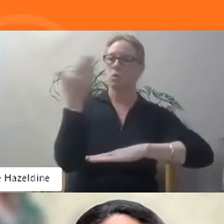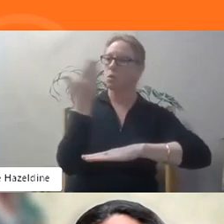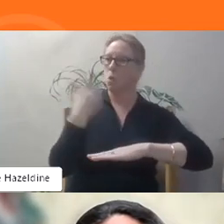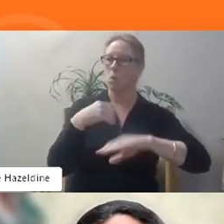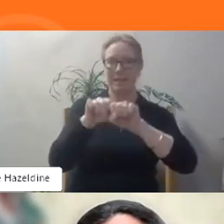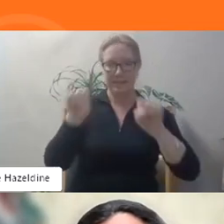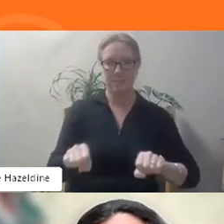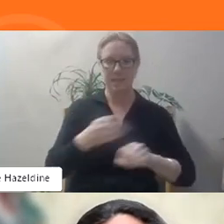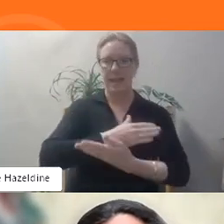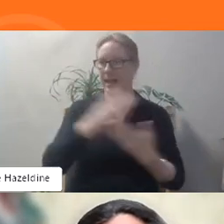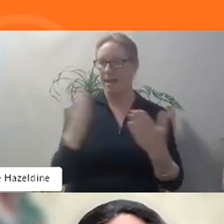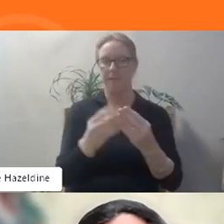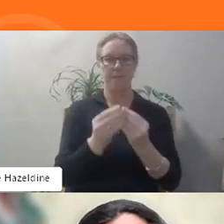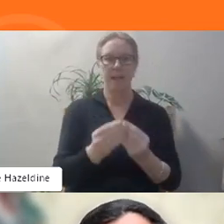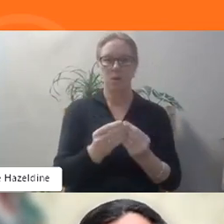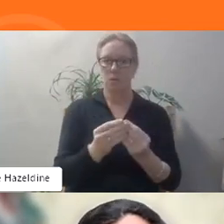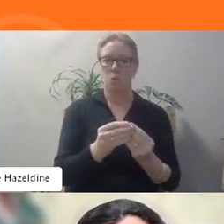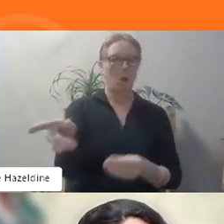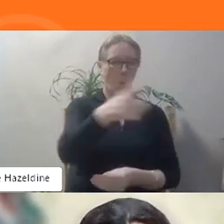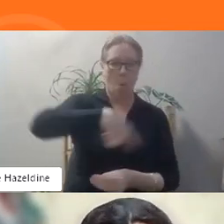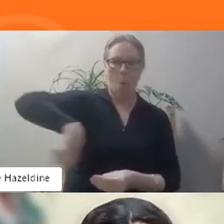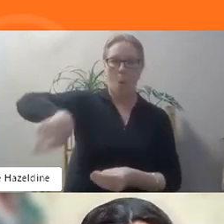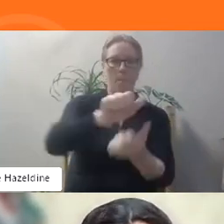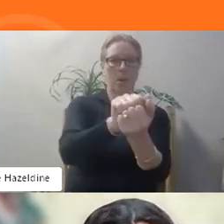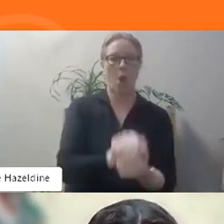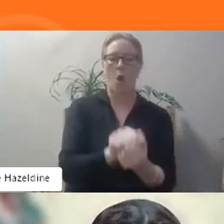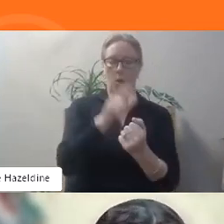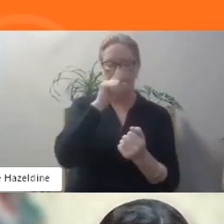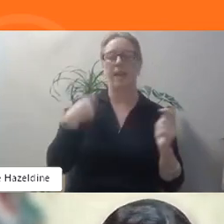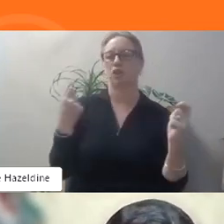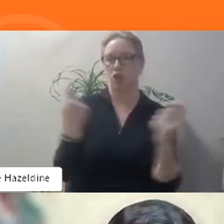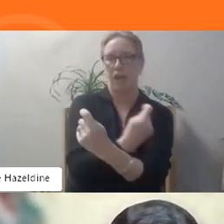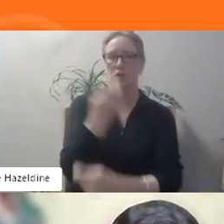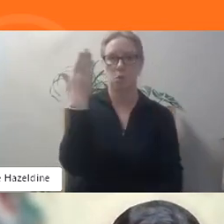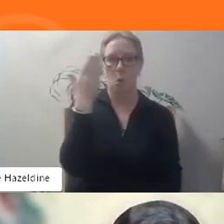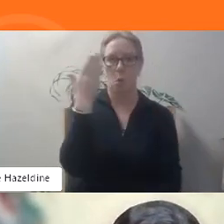that we all belong can ultimately help transform schools into inclusive